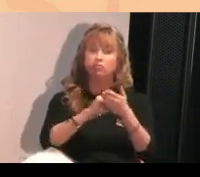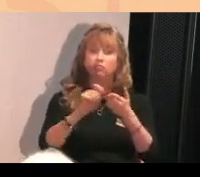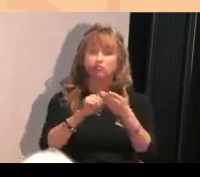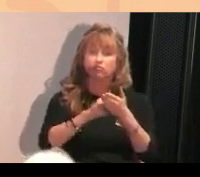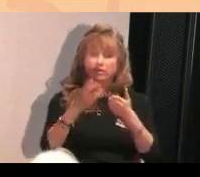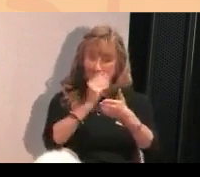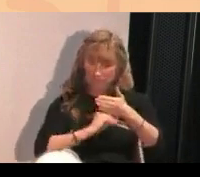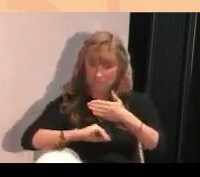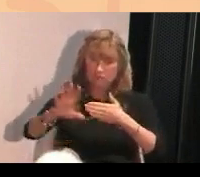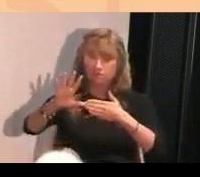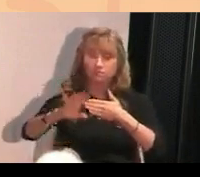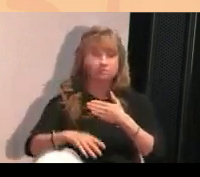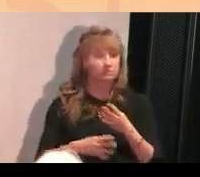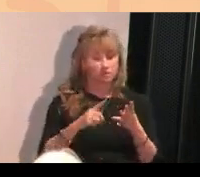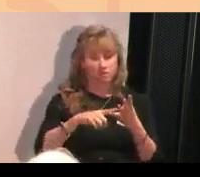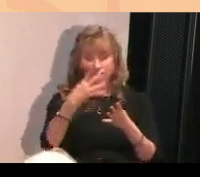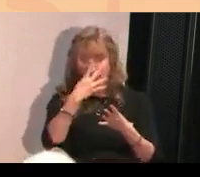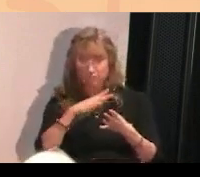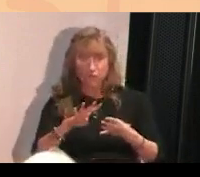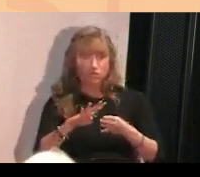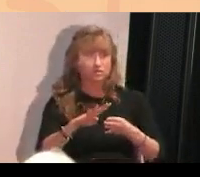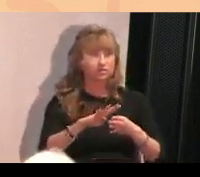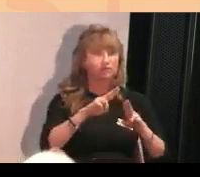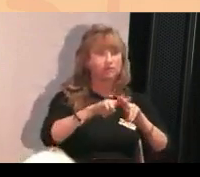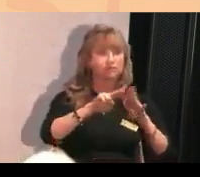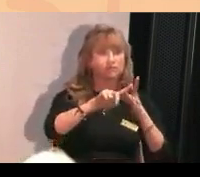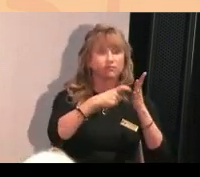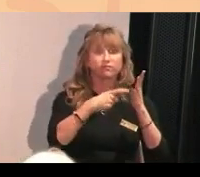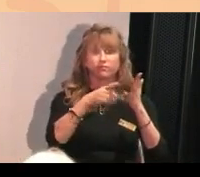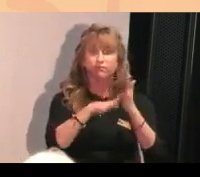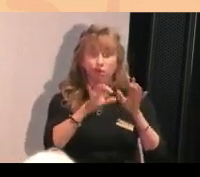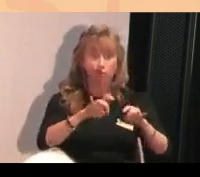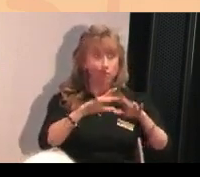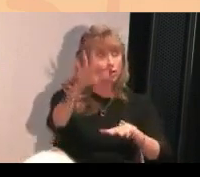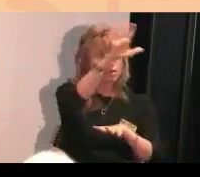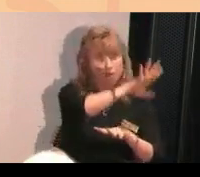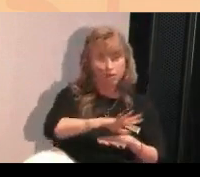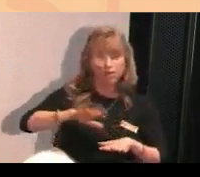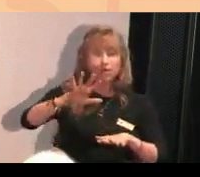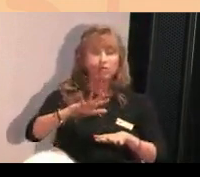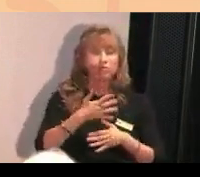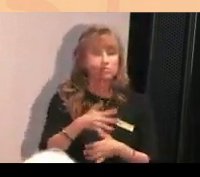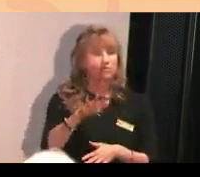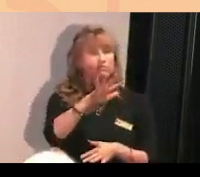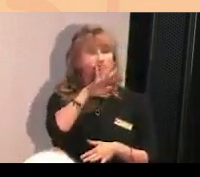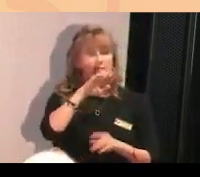Nation consultation forums around the country attended by more than 500 First Nation people